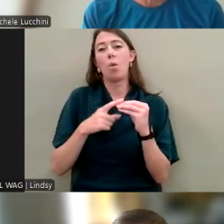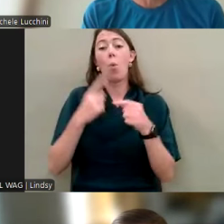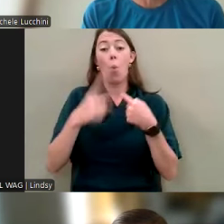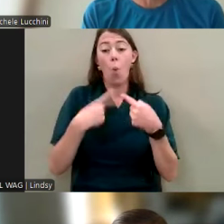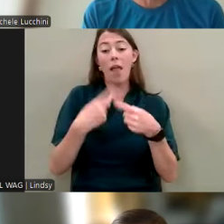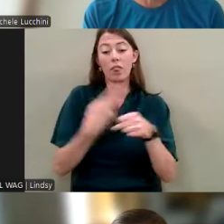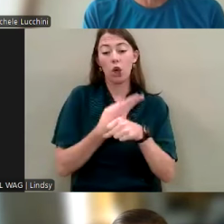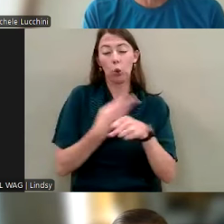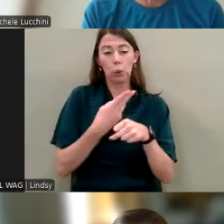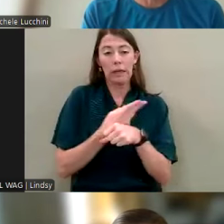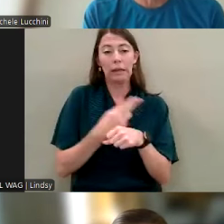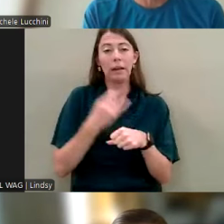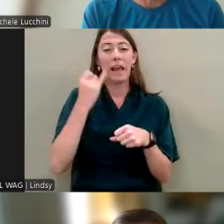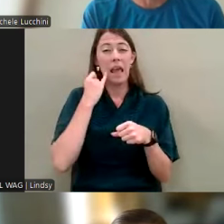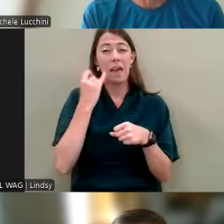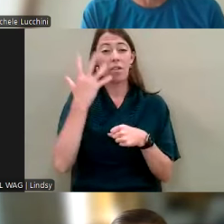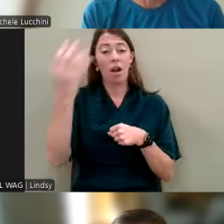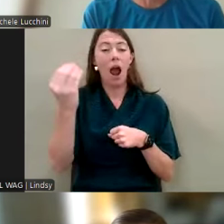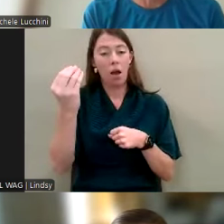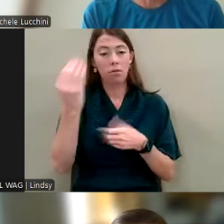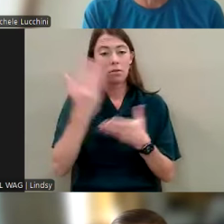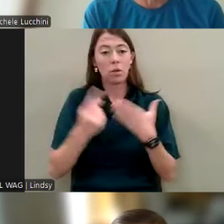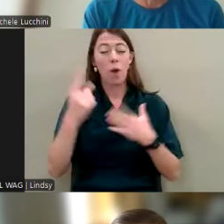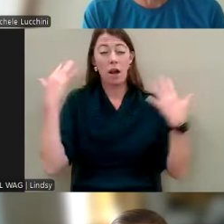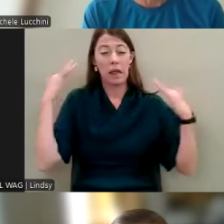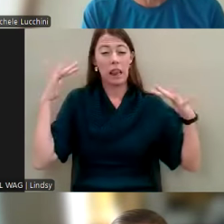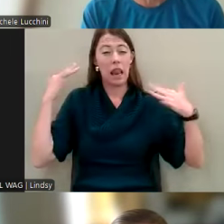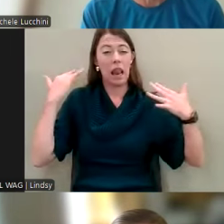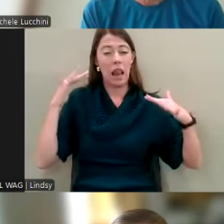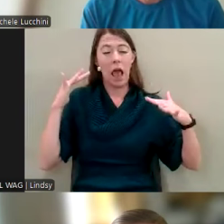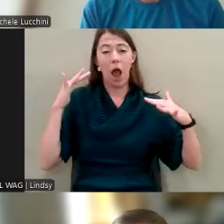need of processing the content from a video that doesn't have the closed captioning.